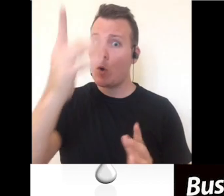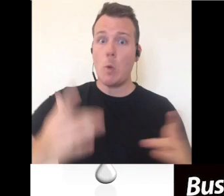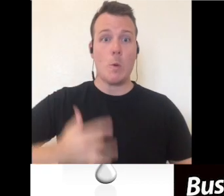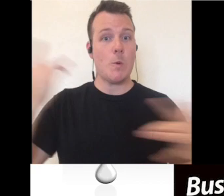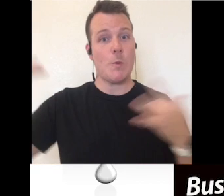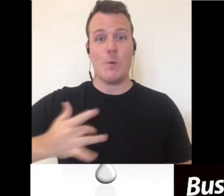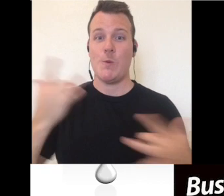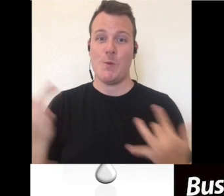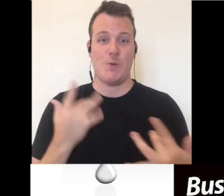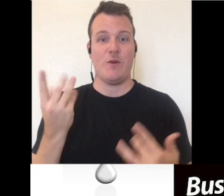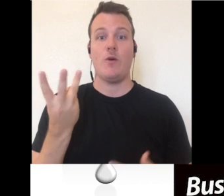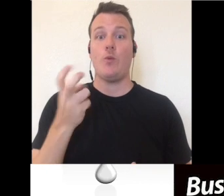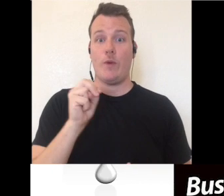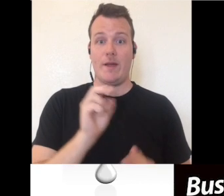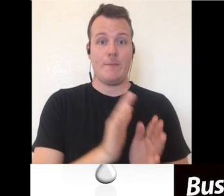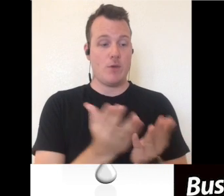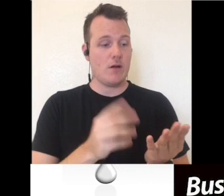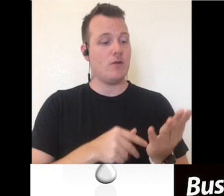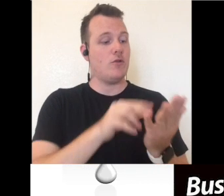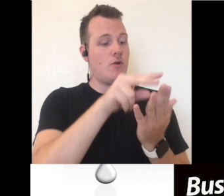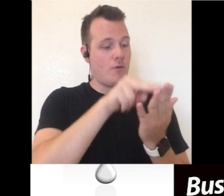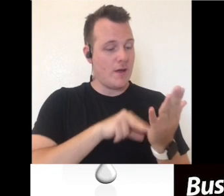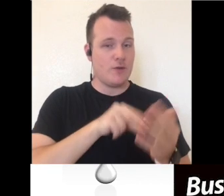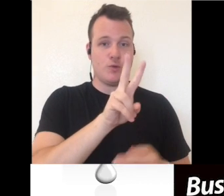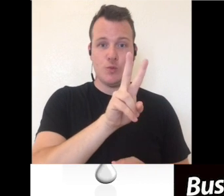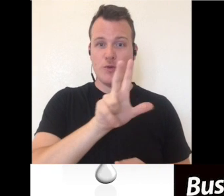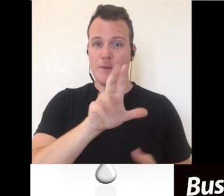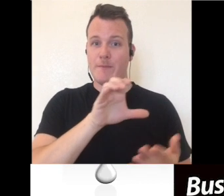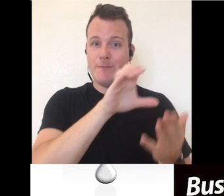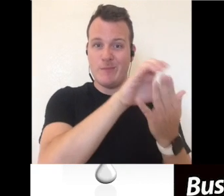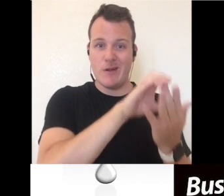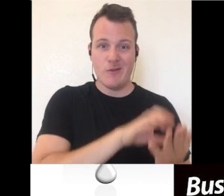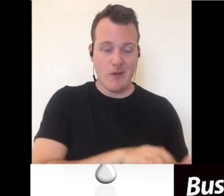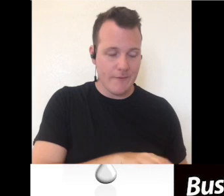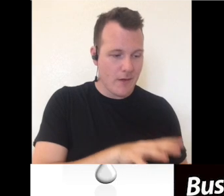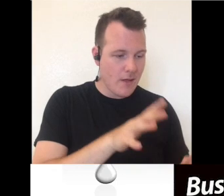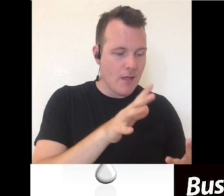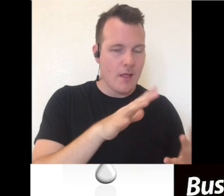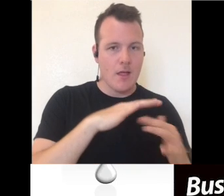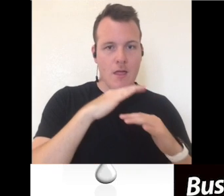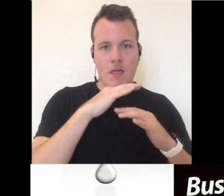it. But business planning is- is so exciting that after about two, three